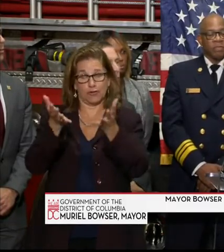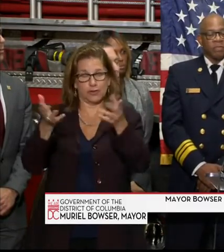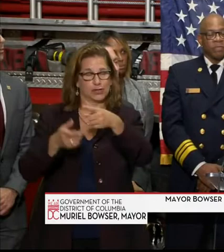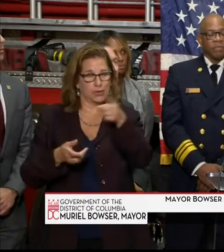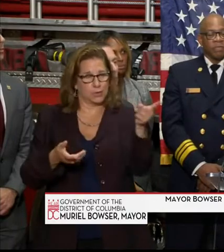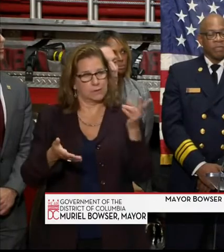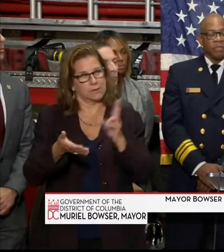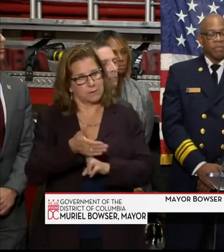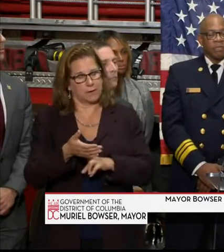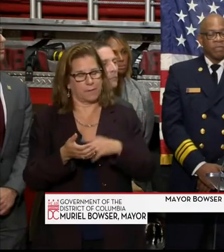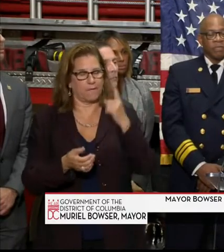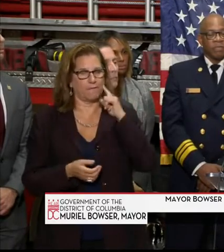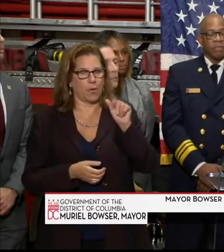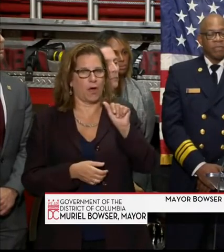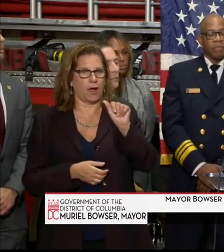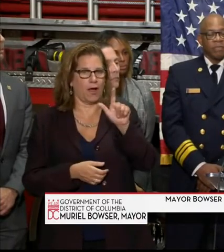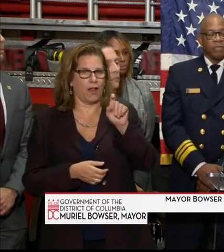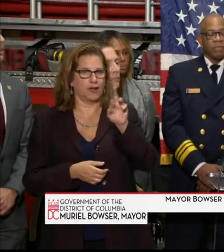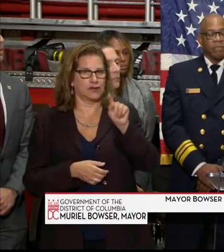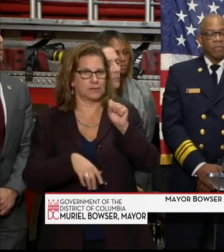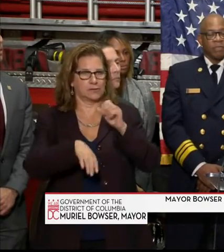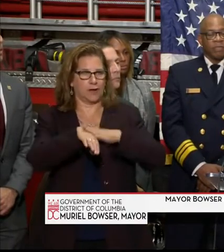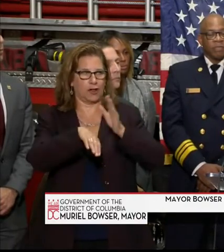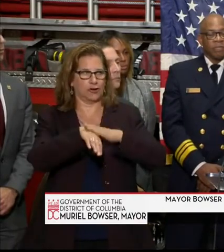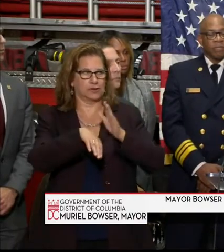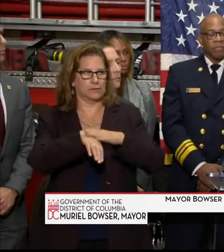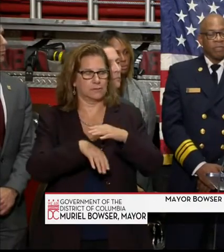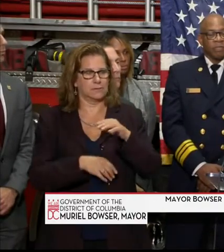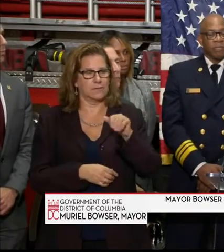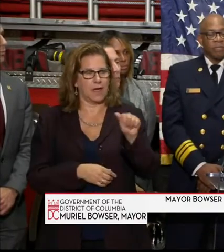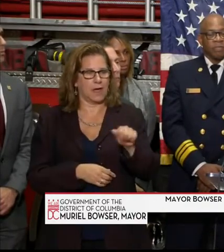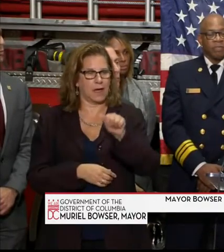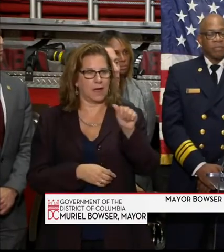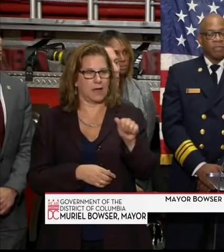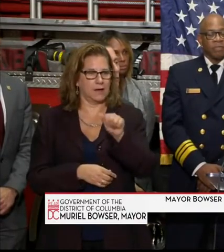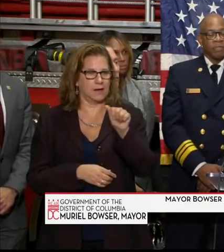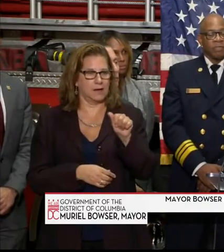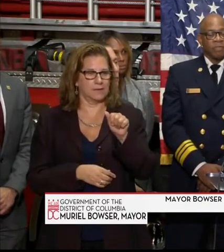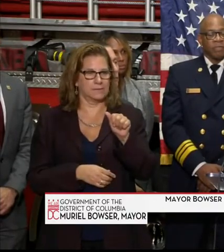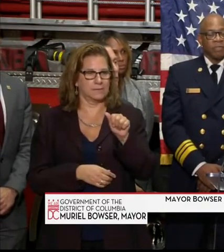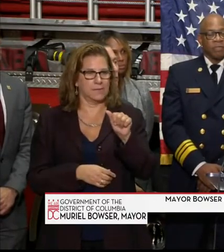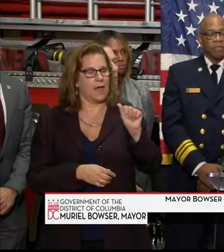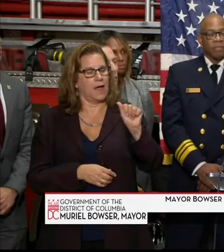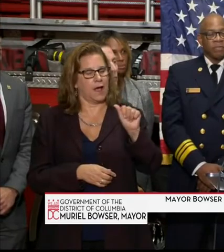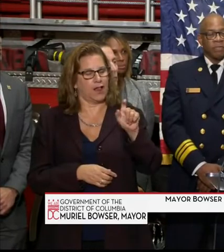COMMUNICATING WITH THE PUBLIC THROUGHOUT THE DURATION OF THIS EVENT. THE SECOND IS TO RESTOCK YOUR